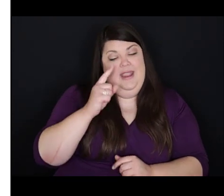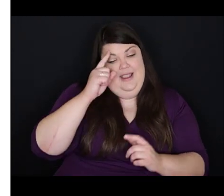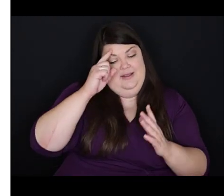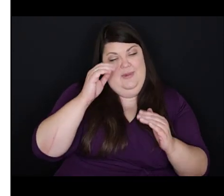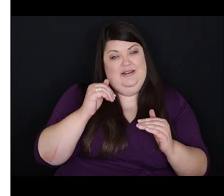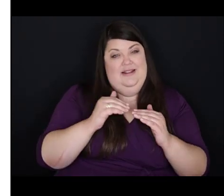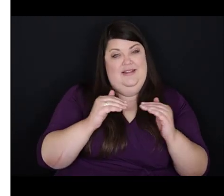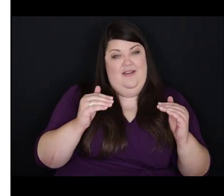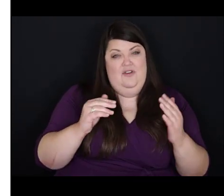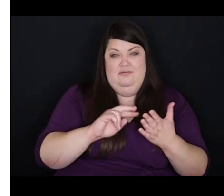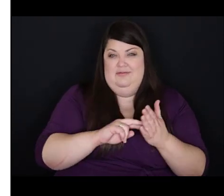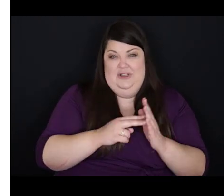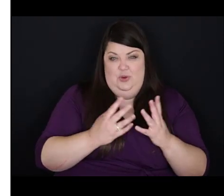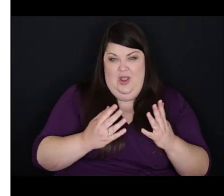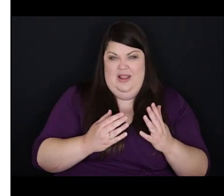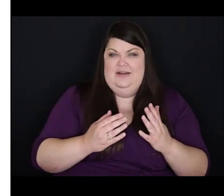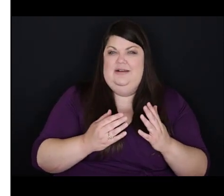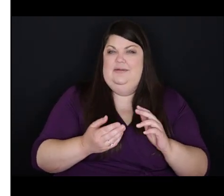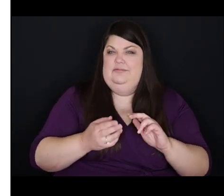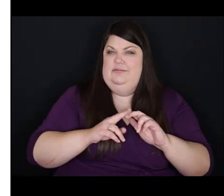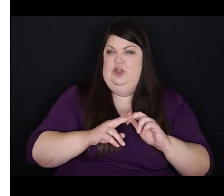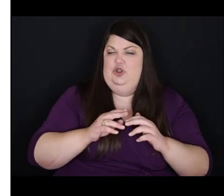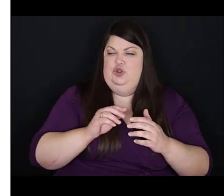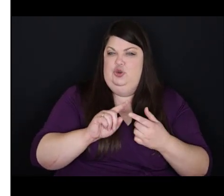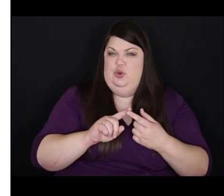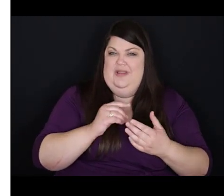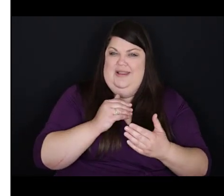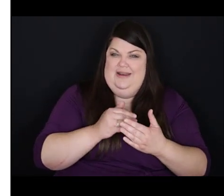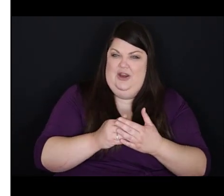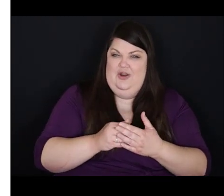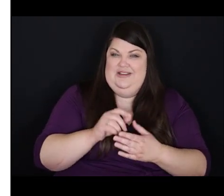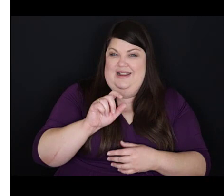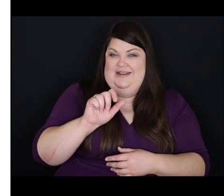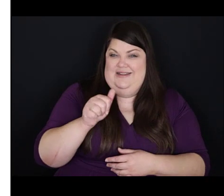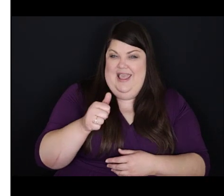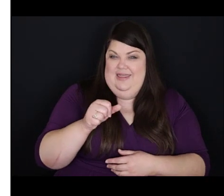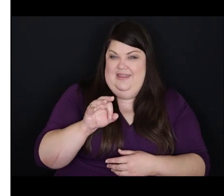the nearest tenth of a percent (XX.X%) or to the nearest whole dollar for median earnings.